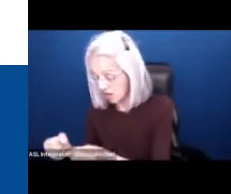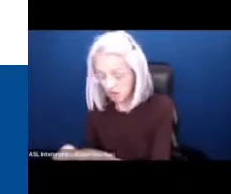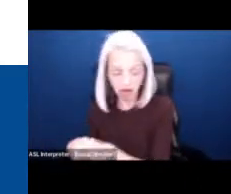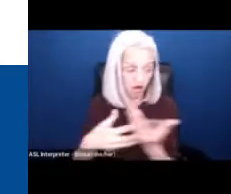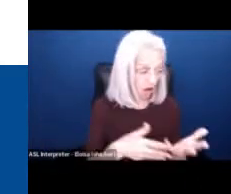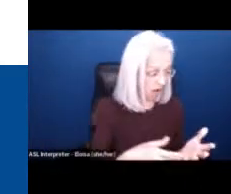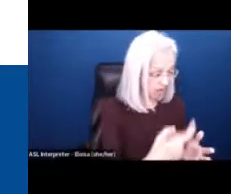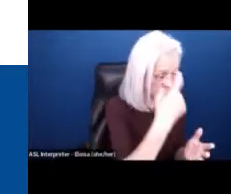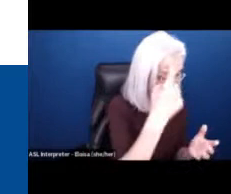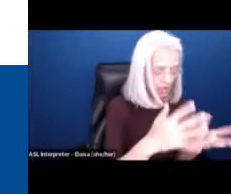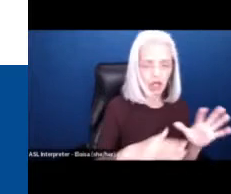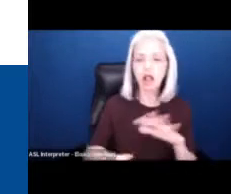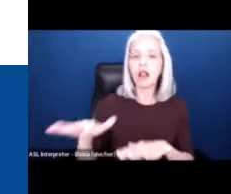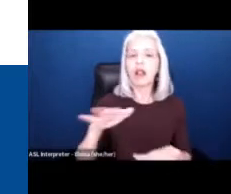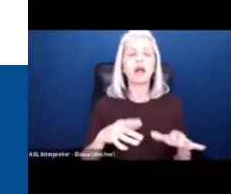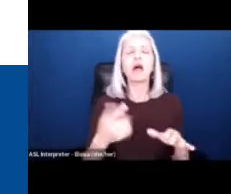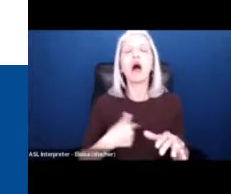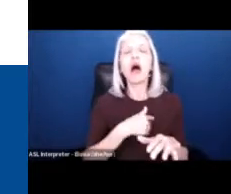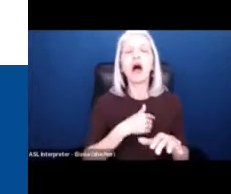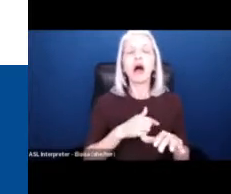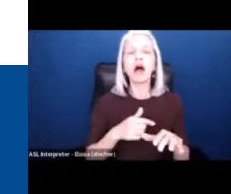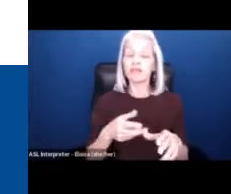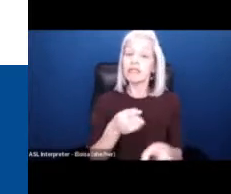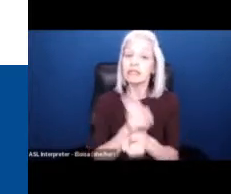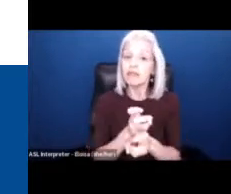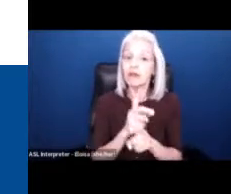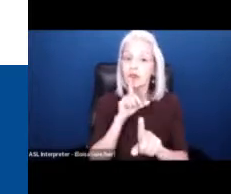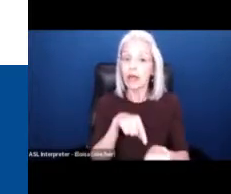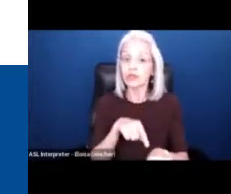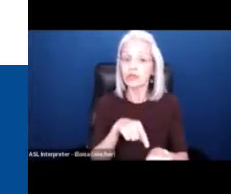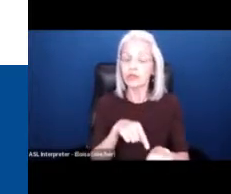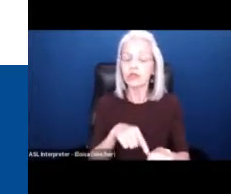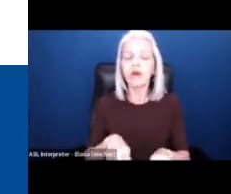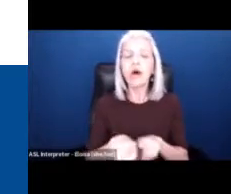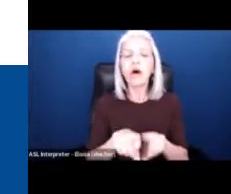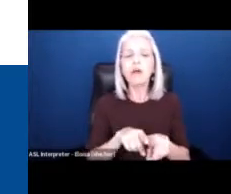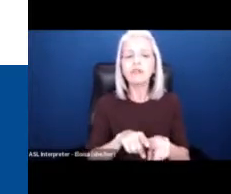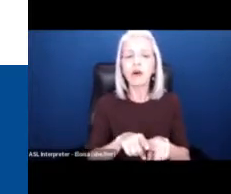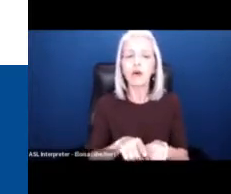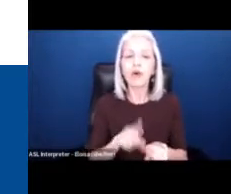is that really, that is hard to answer number one, but number two, it doesn't matter per se.